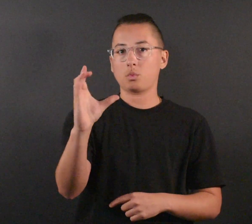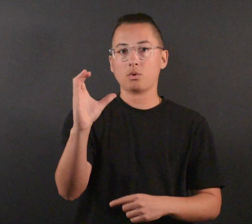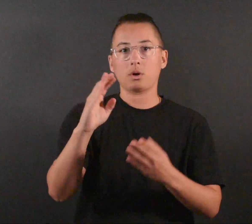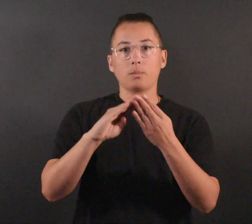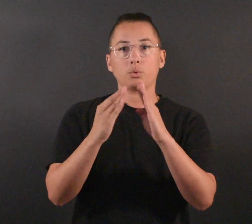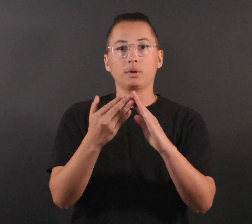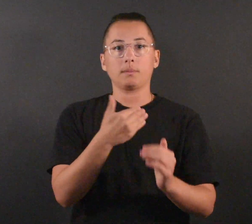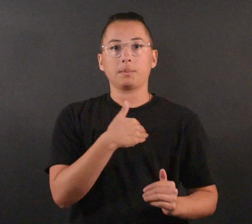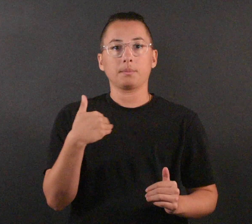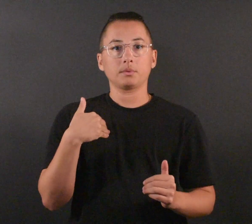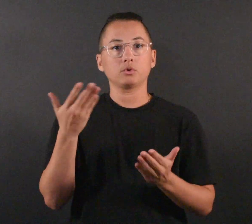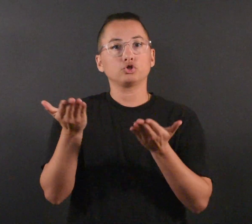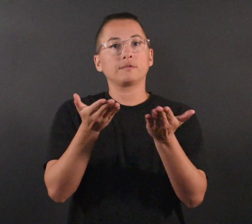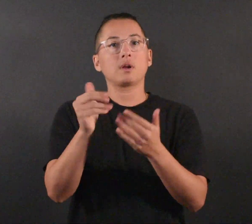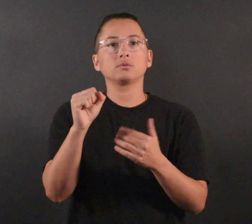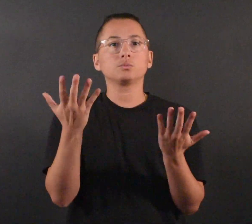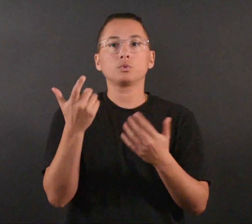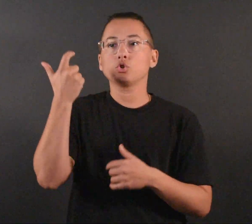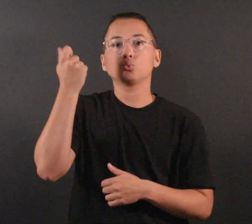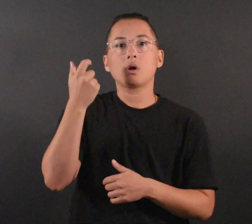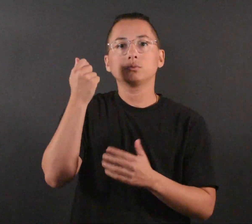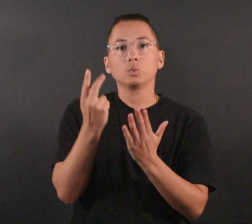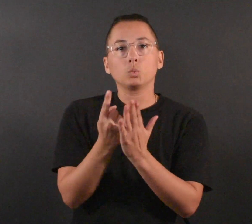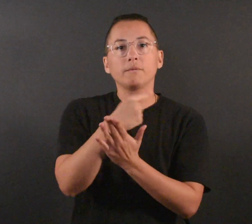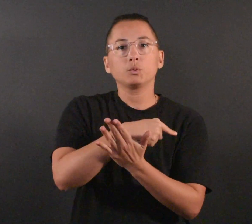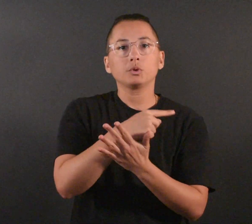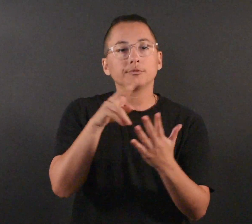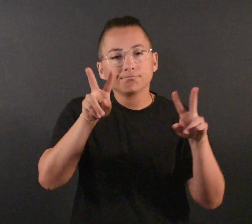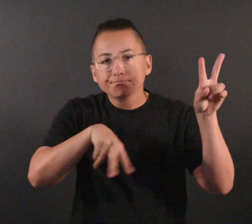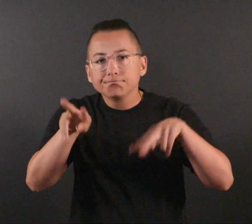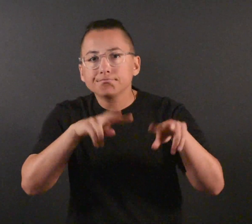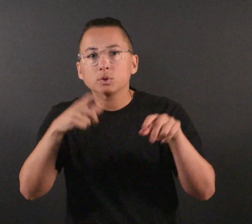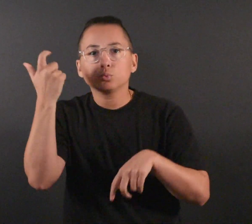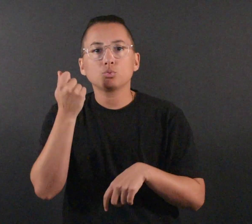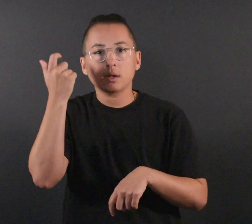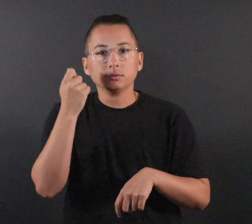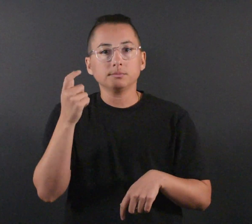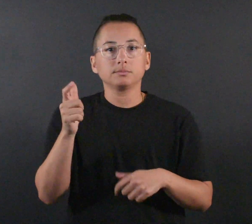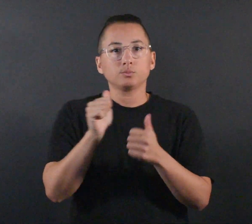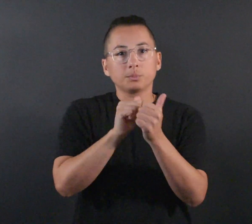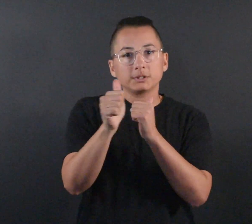about 100 community members to serve as grant reviewers for competitive workforce